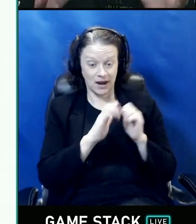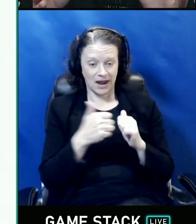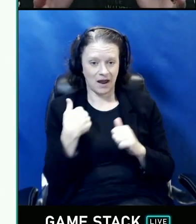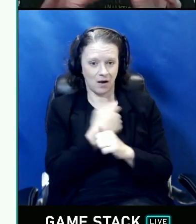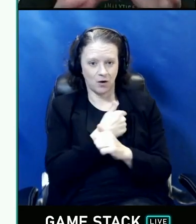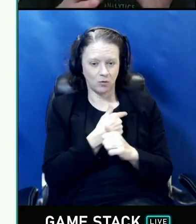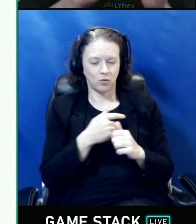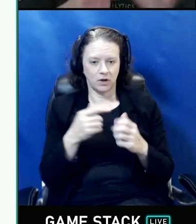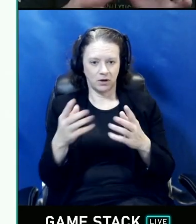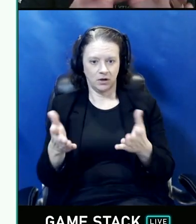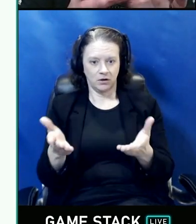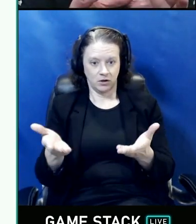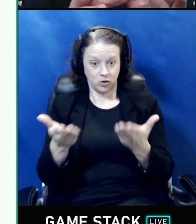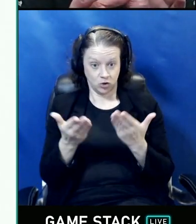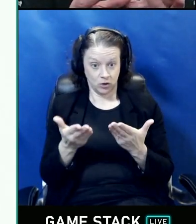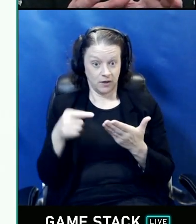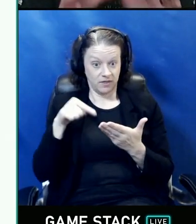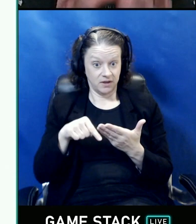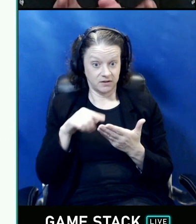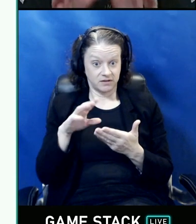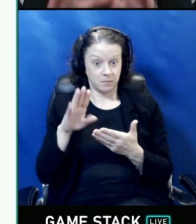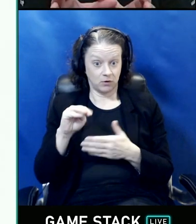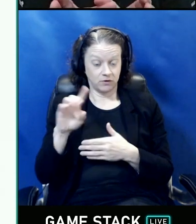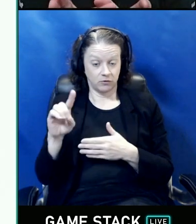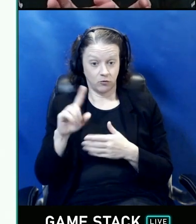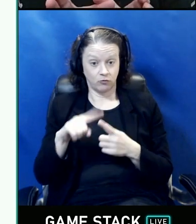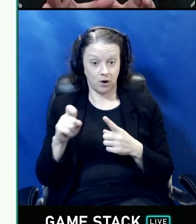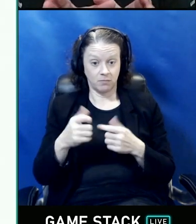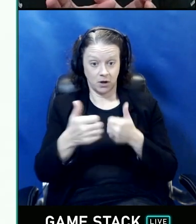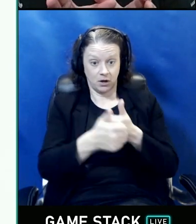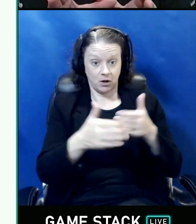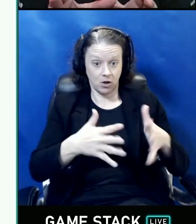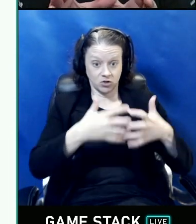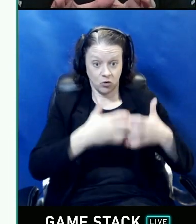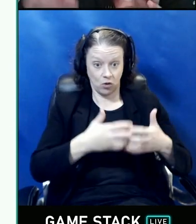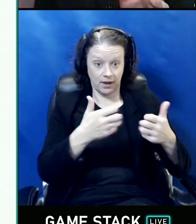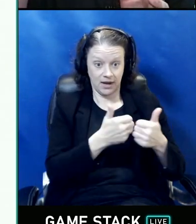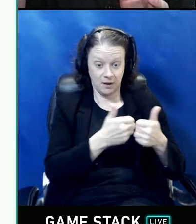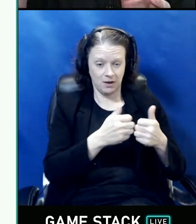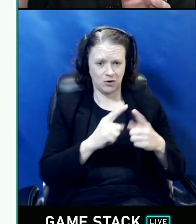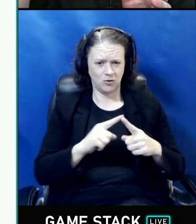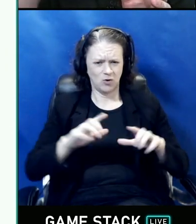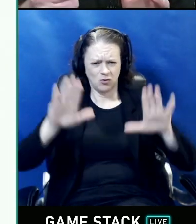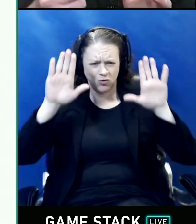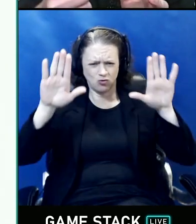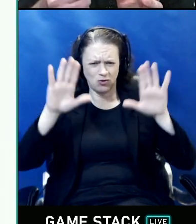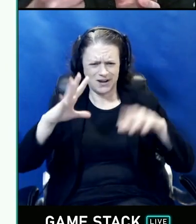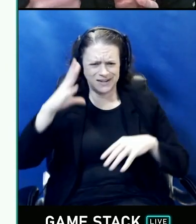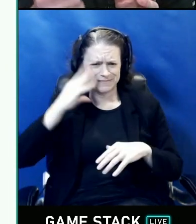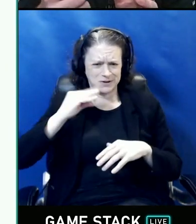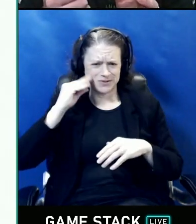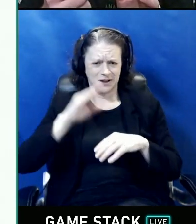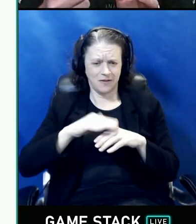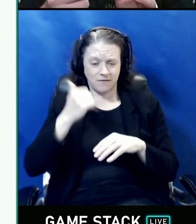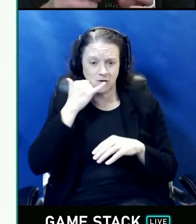Dungeons from the console game to a really great experience on the phone, playable fully with touch input.